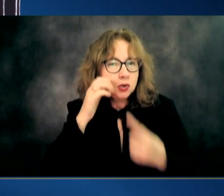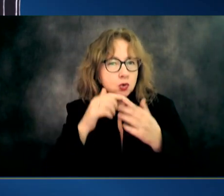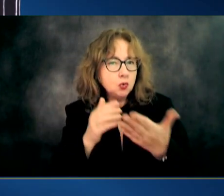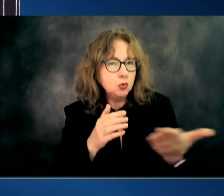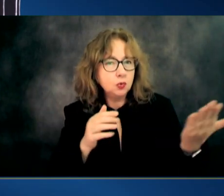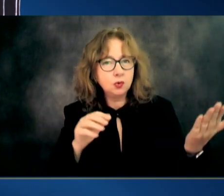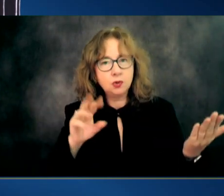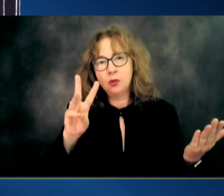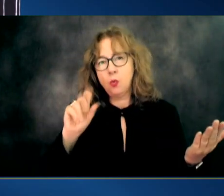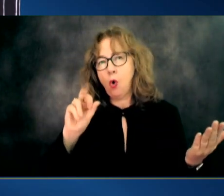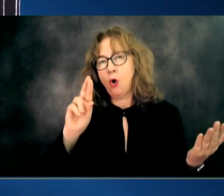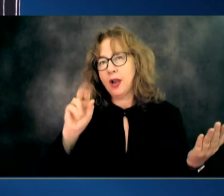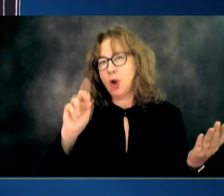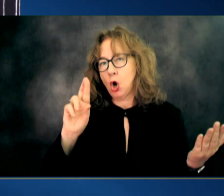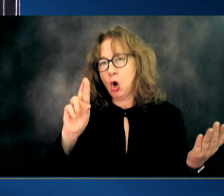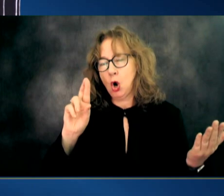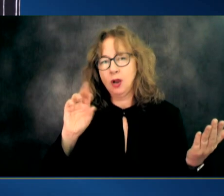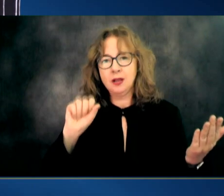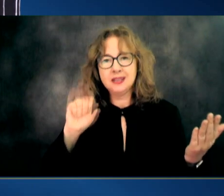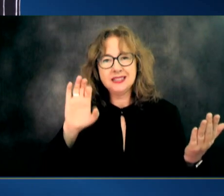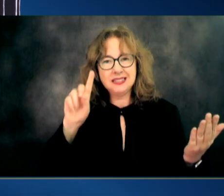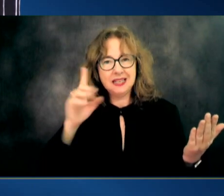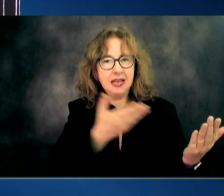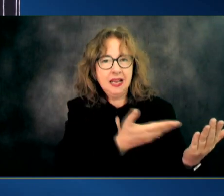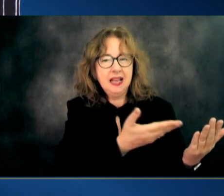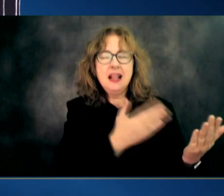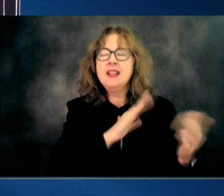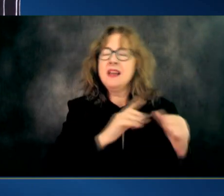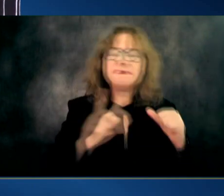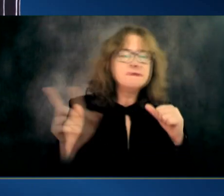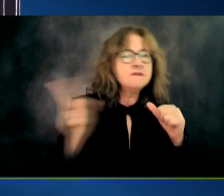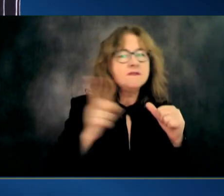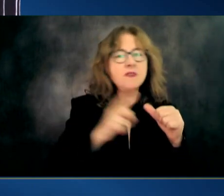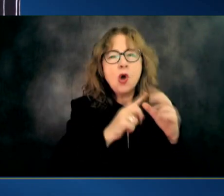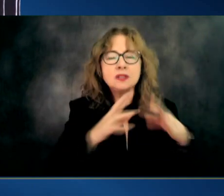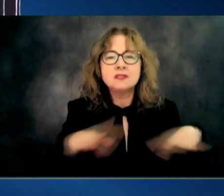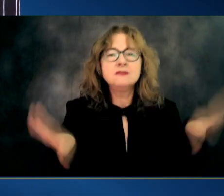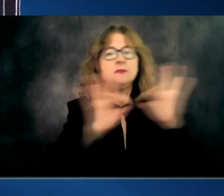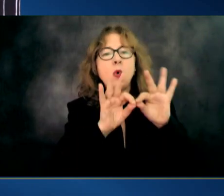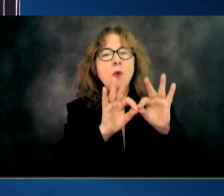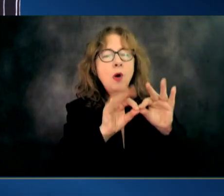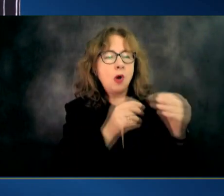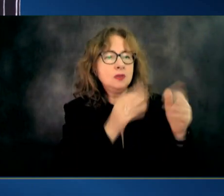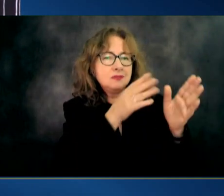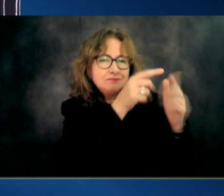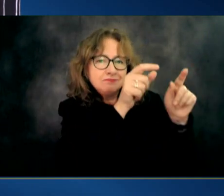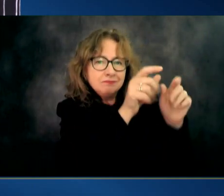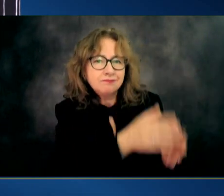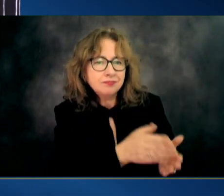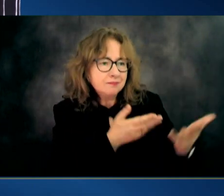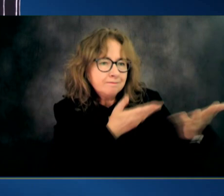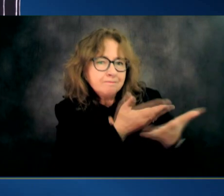they're going to be your first and foremost source to go to, to know and understand like